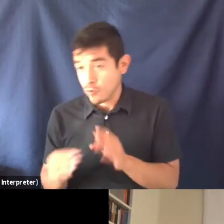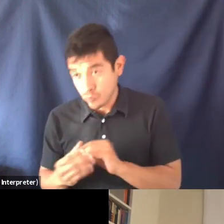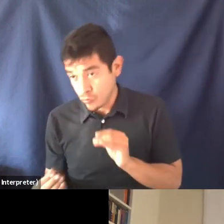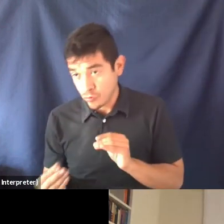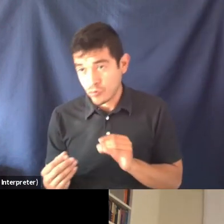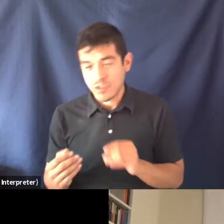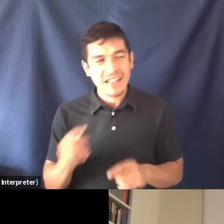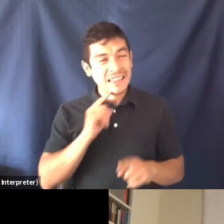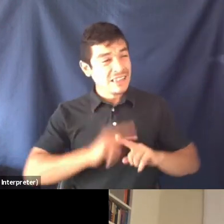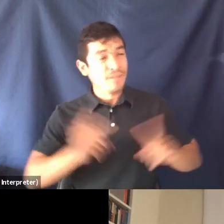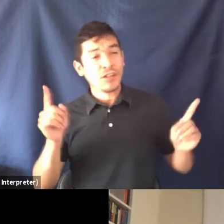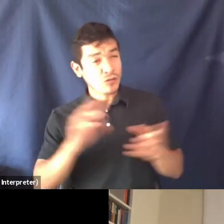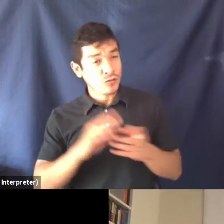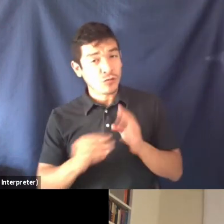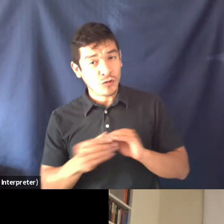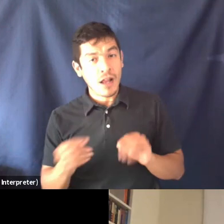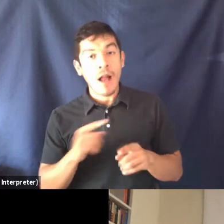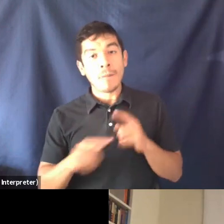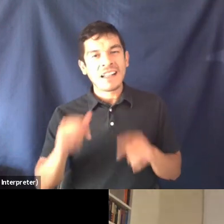but it's not necessarily like a timely sort of